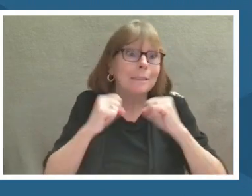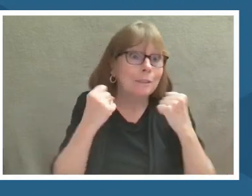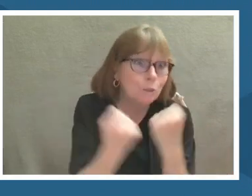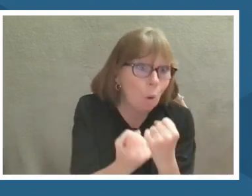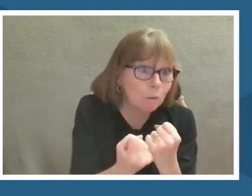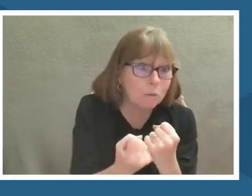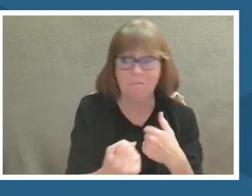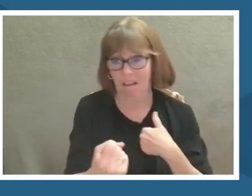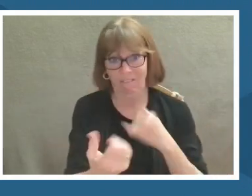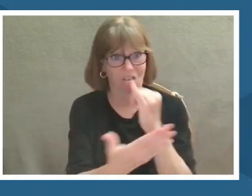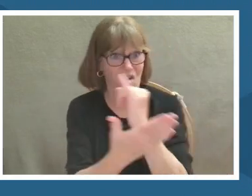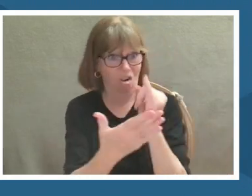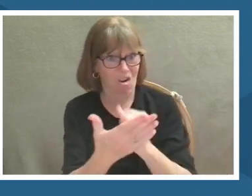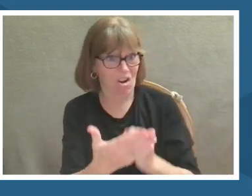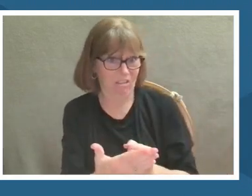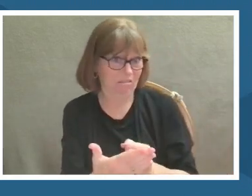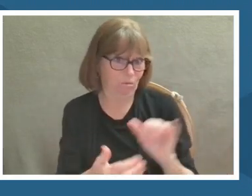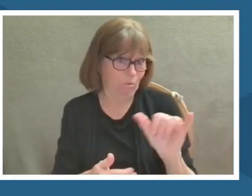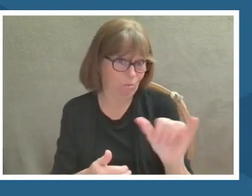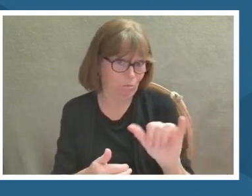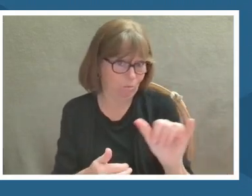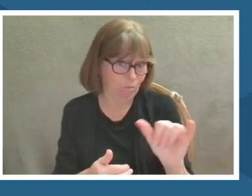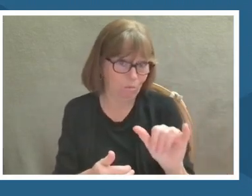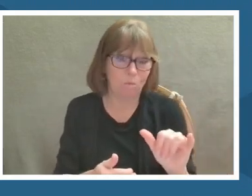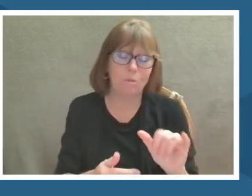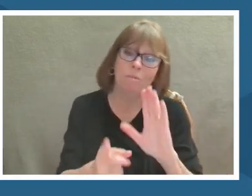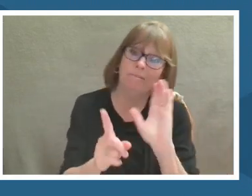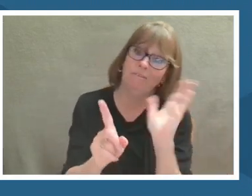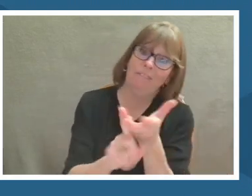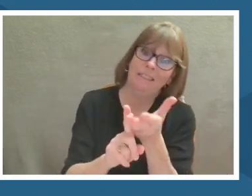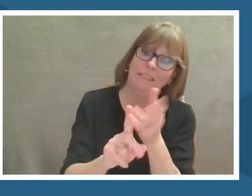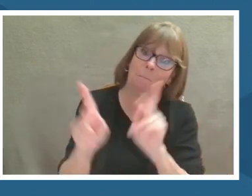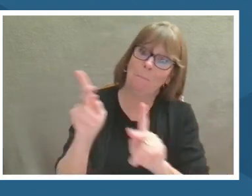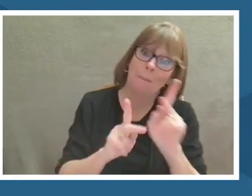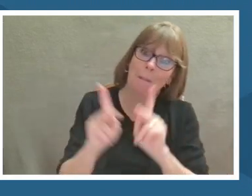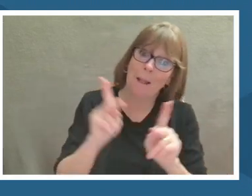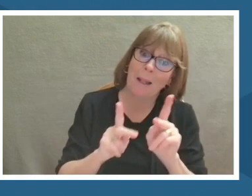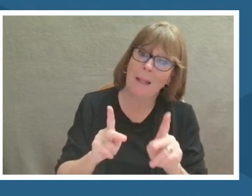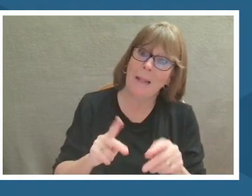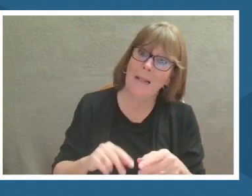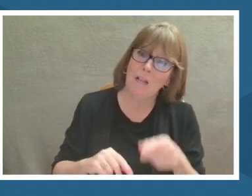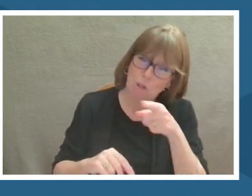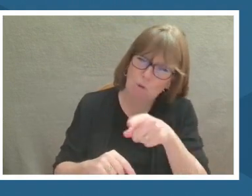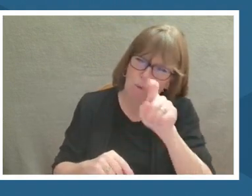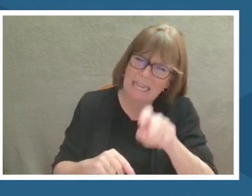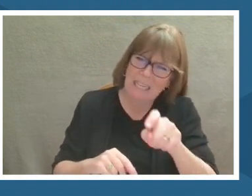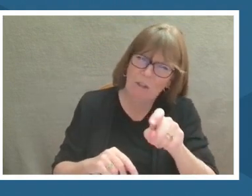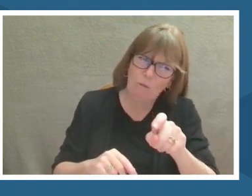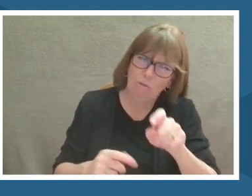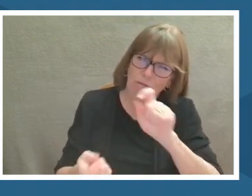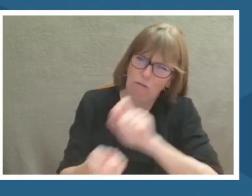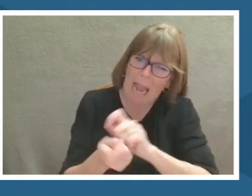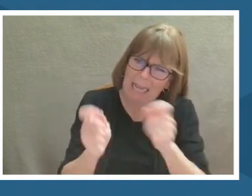addressing climate and persuading people to make a change with climate for